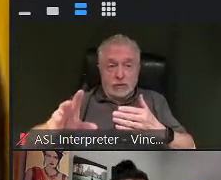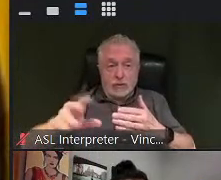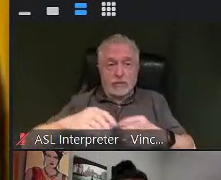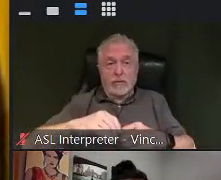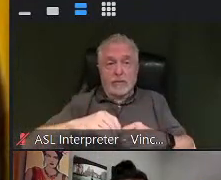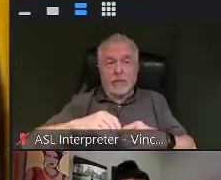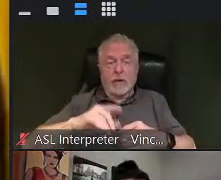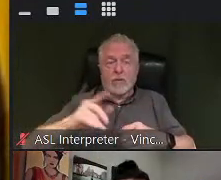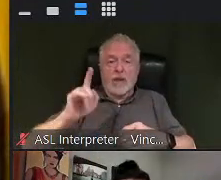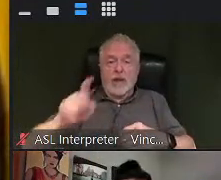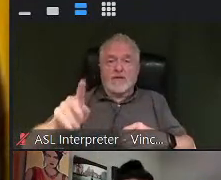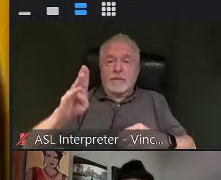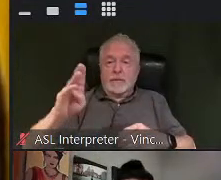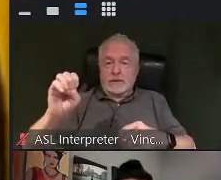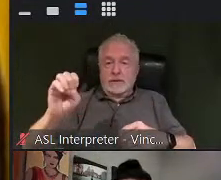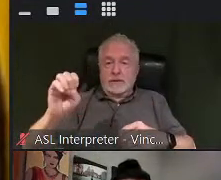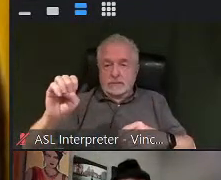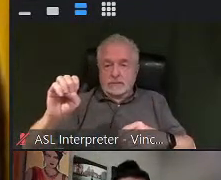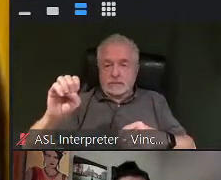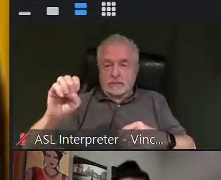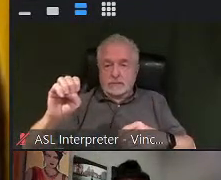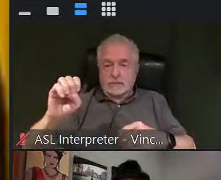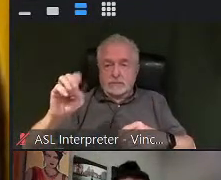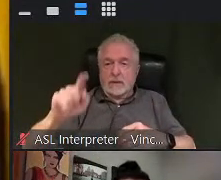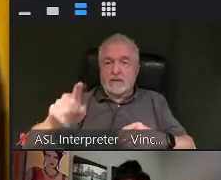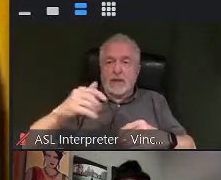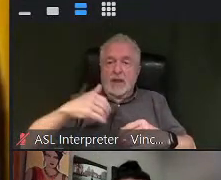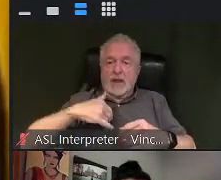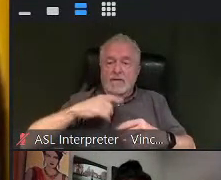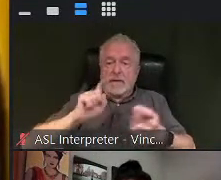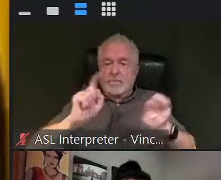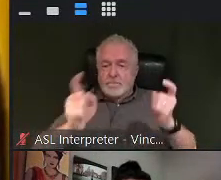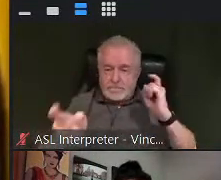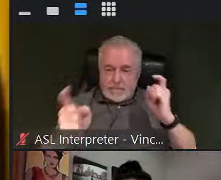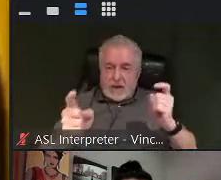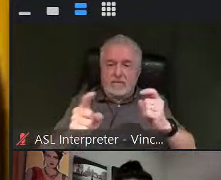They're going to have to be they're going to have a modified corn team.